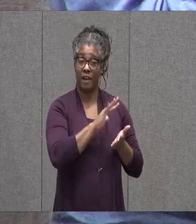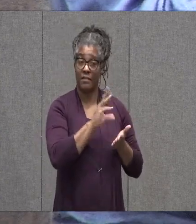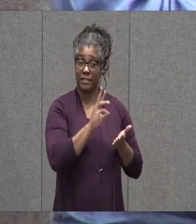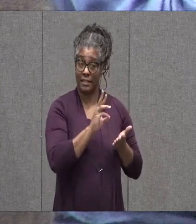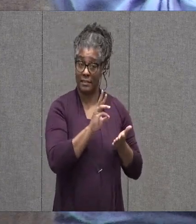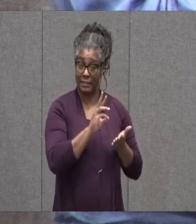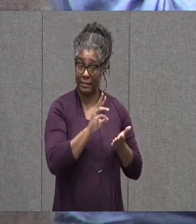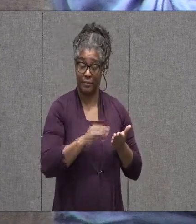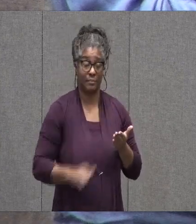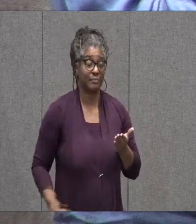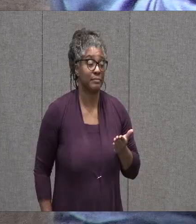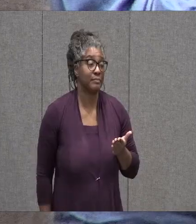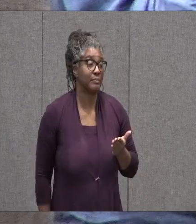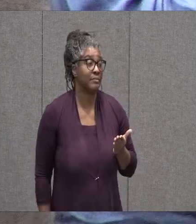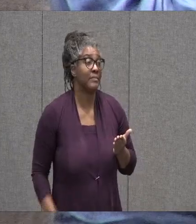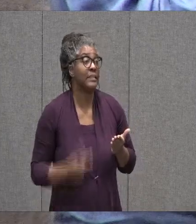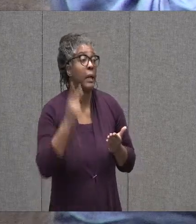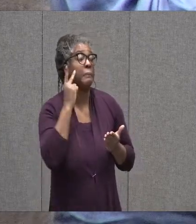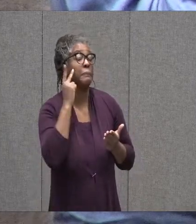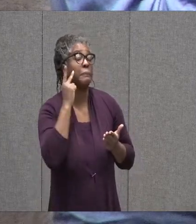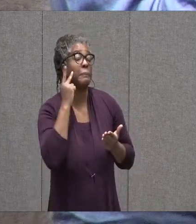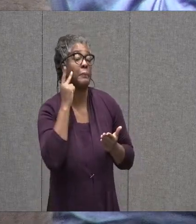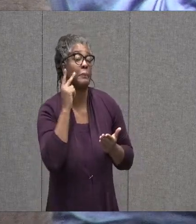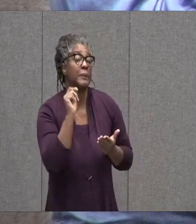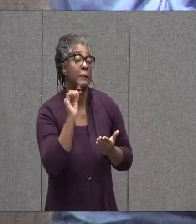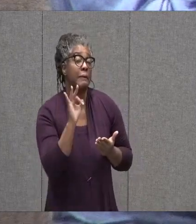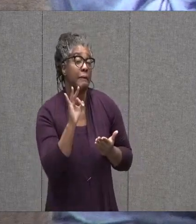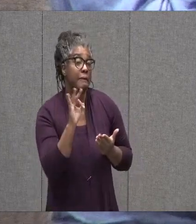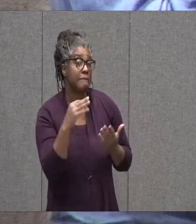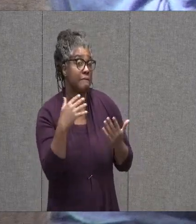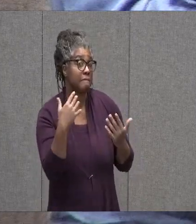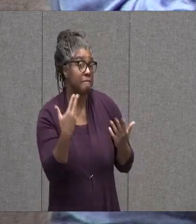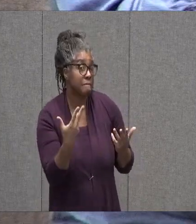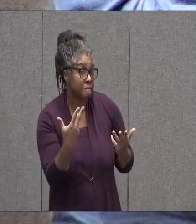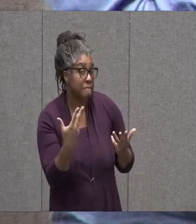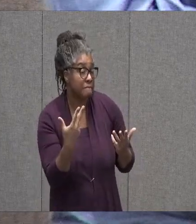and let's see if it is what I'm looking for.